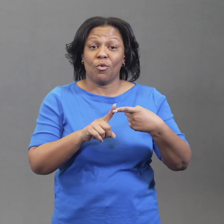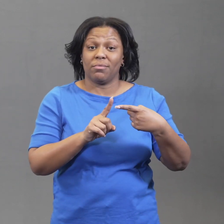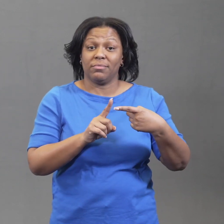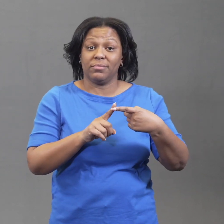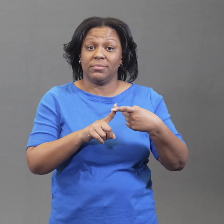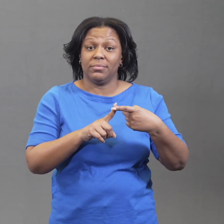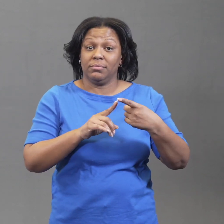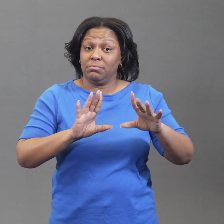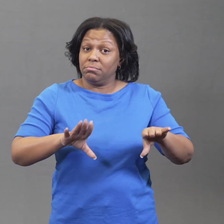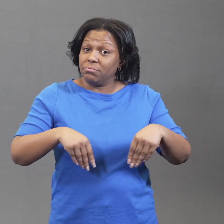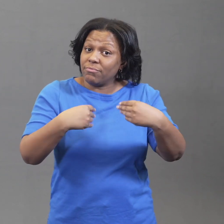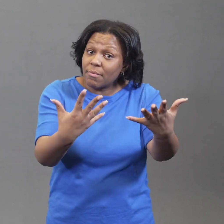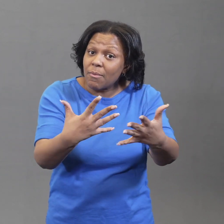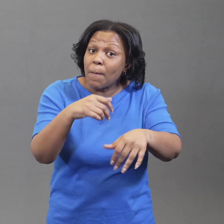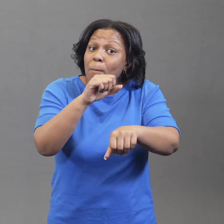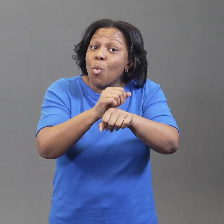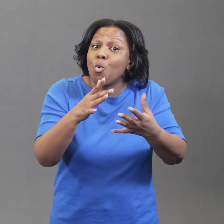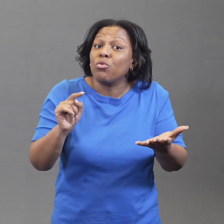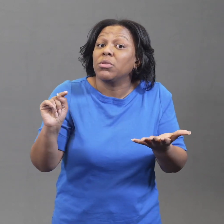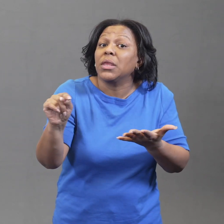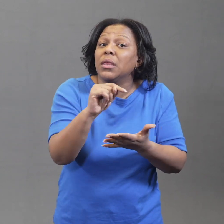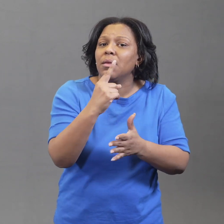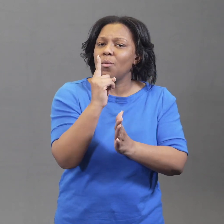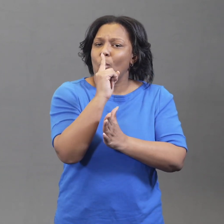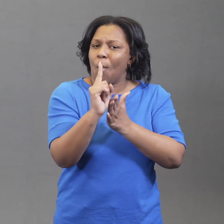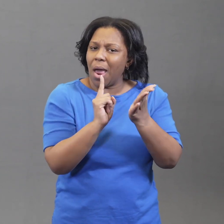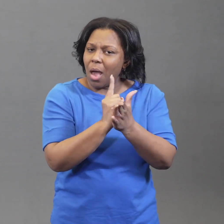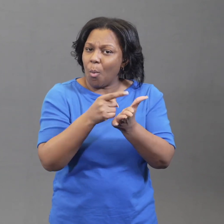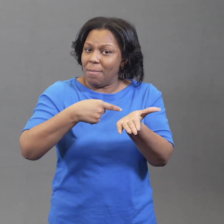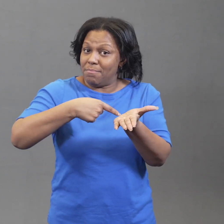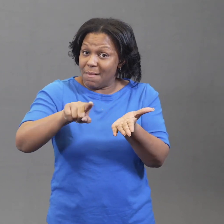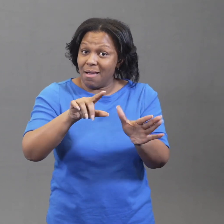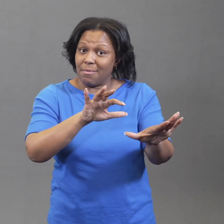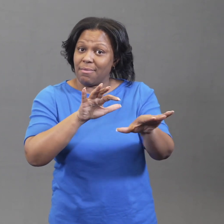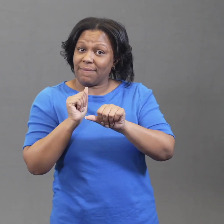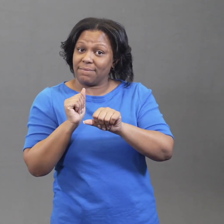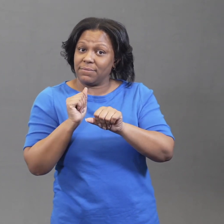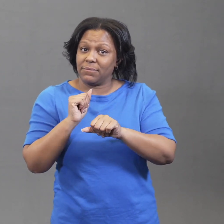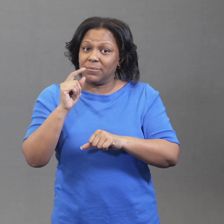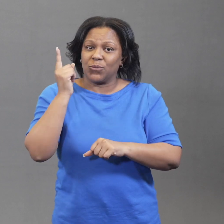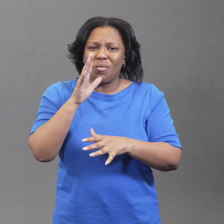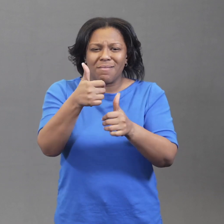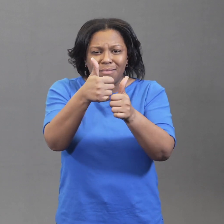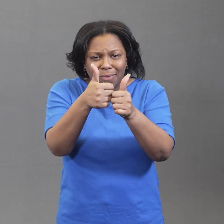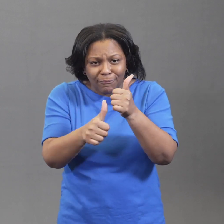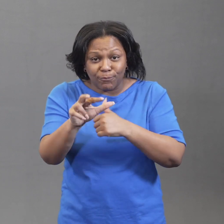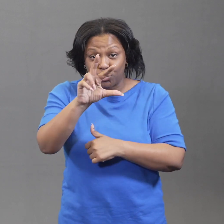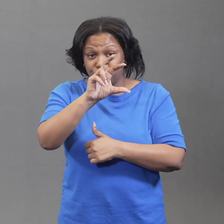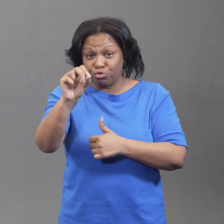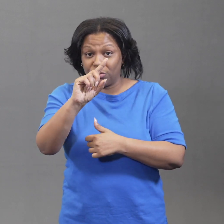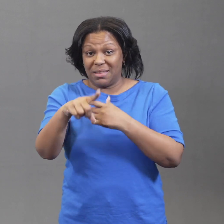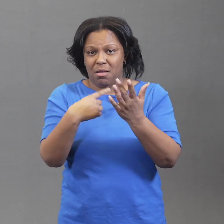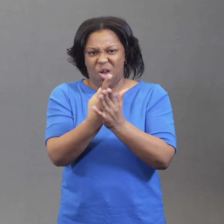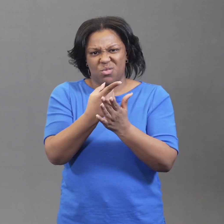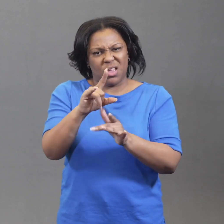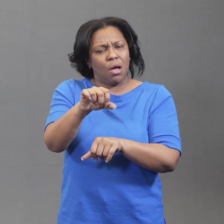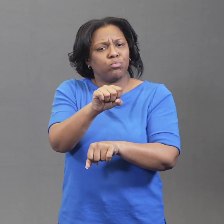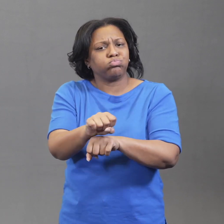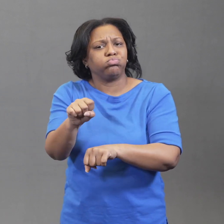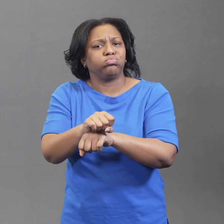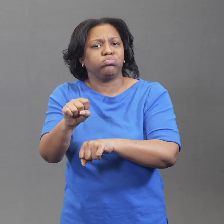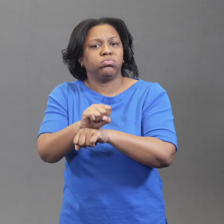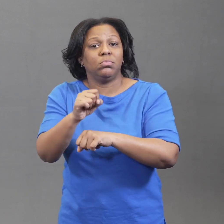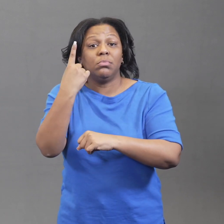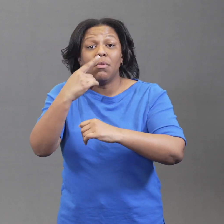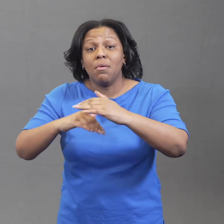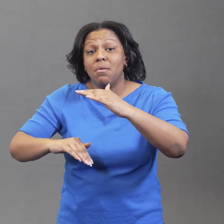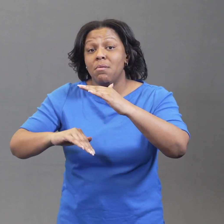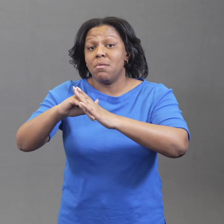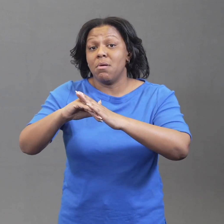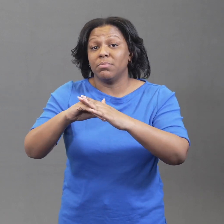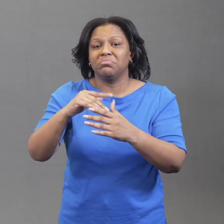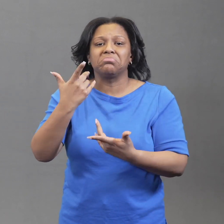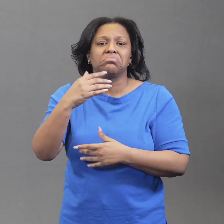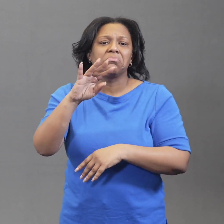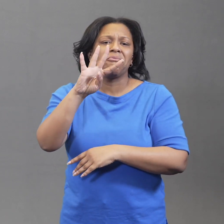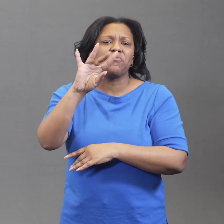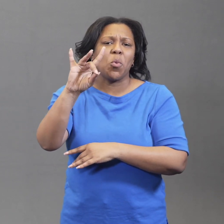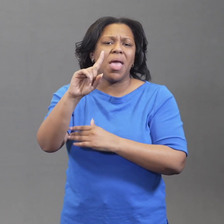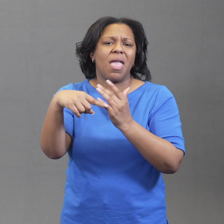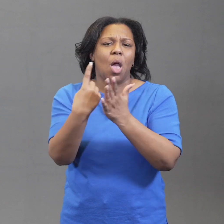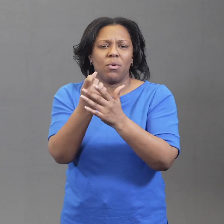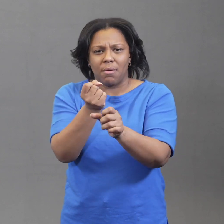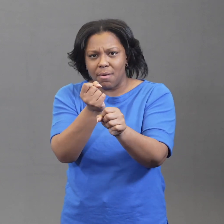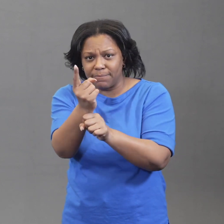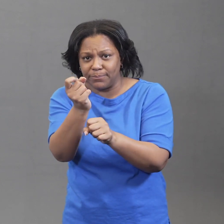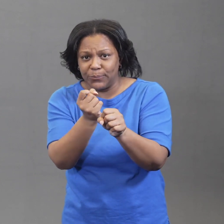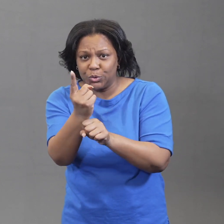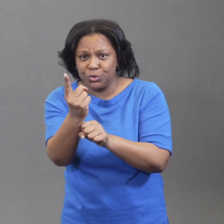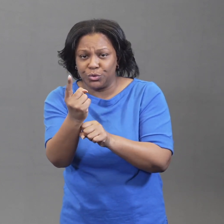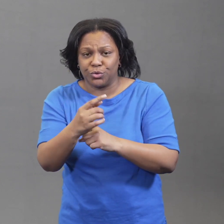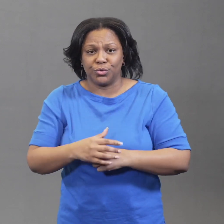1. Provide employees with one hour of paid leave for every 30 hours worked, up to at least 48 hours each year.